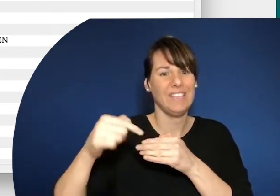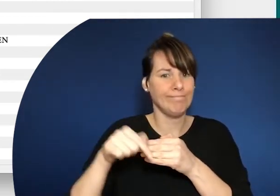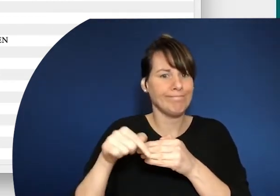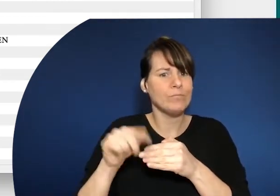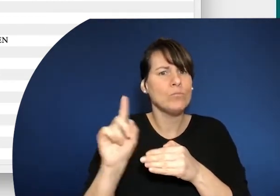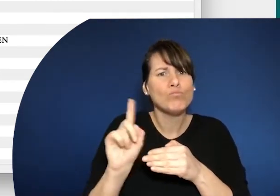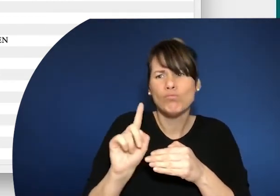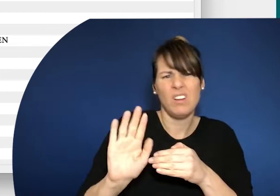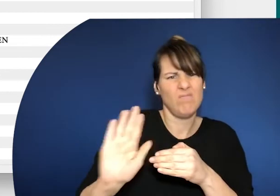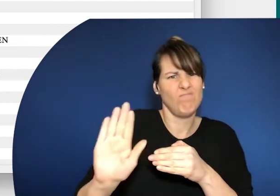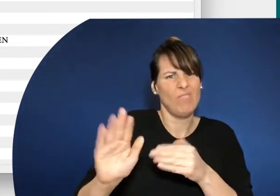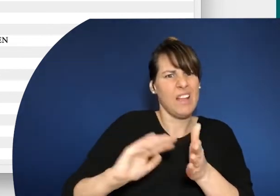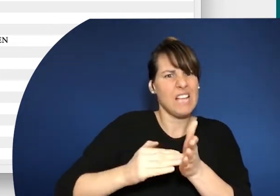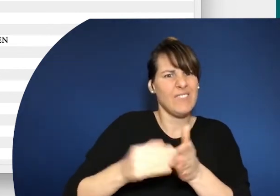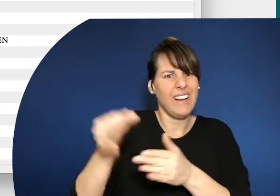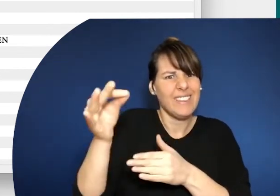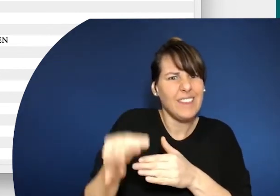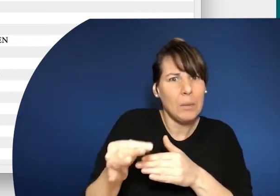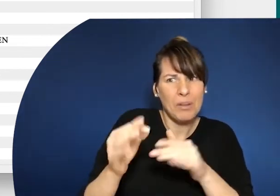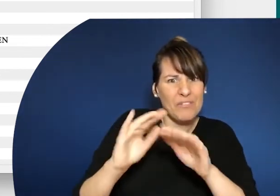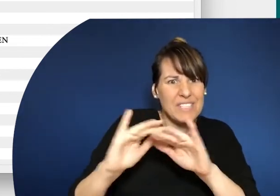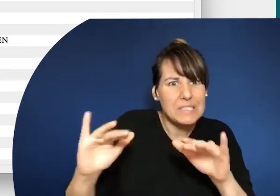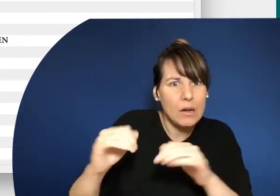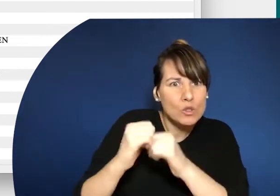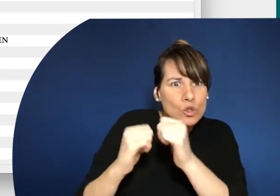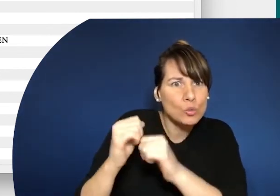of a certain type of construction on a specific type of gear.